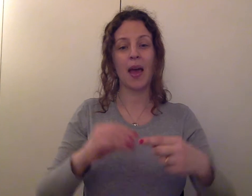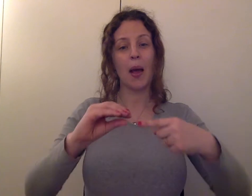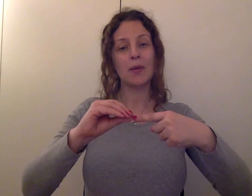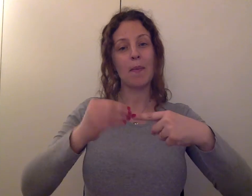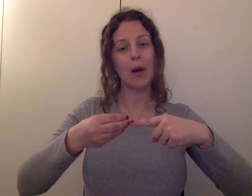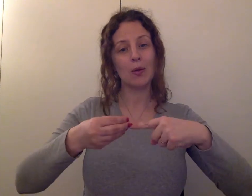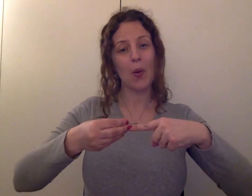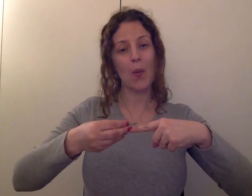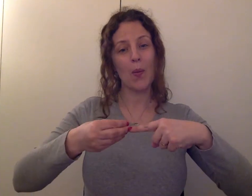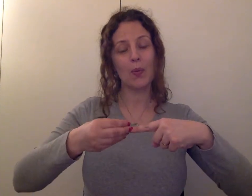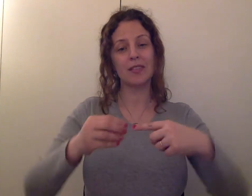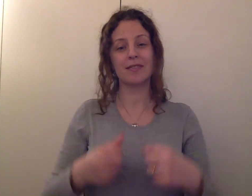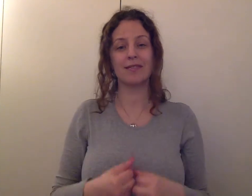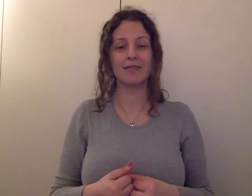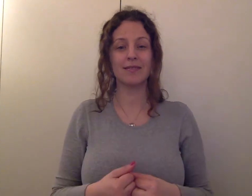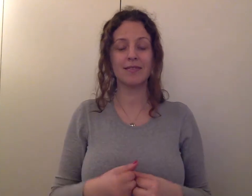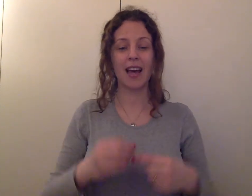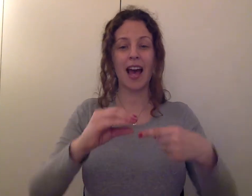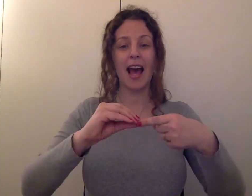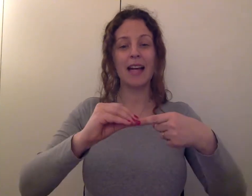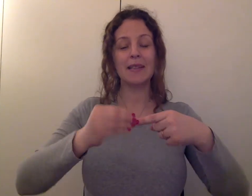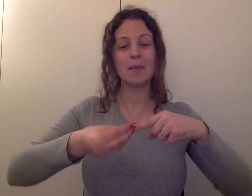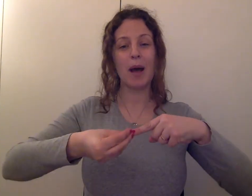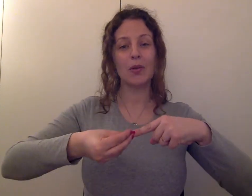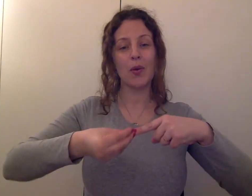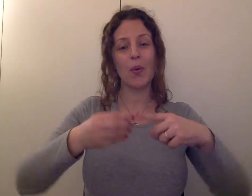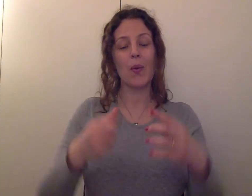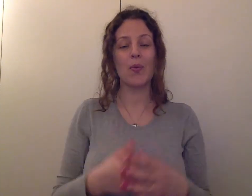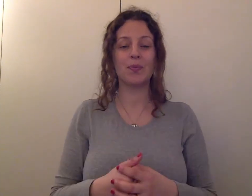TOMATO